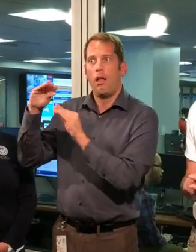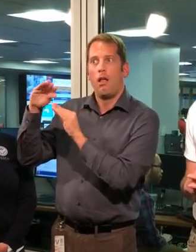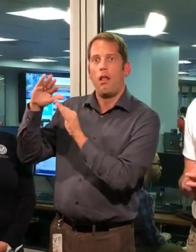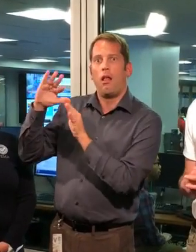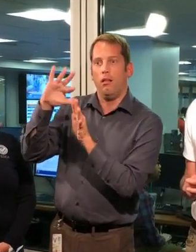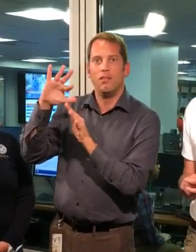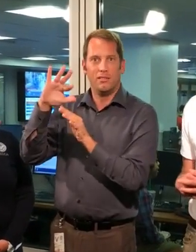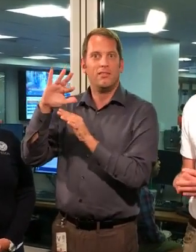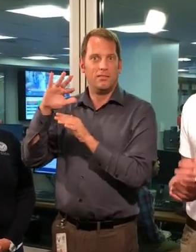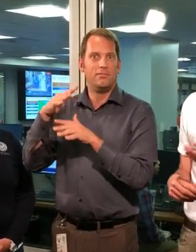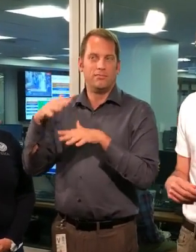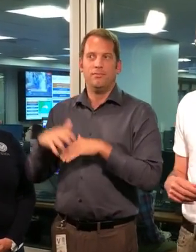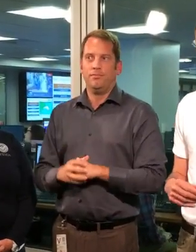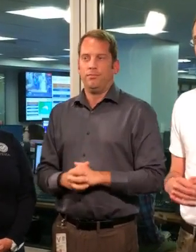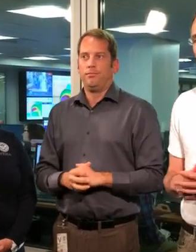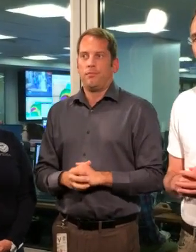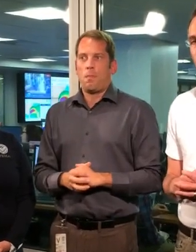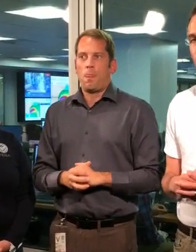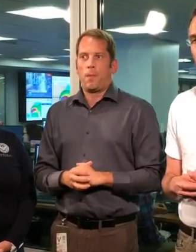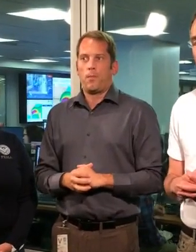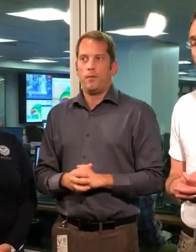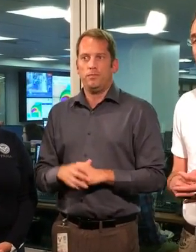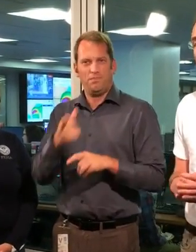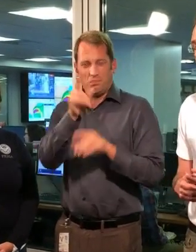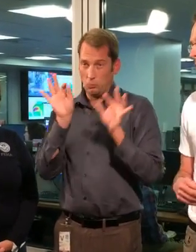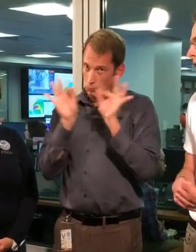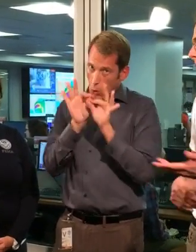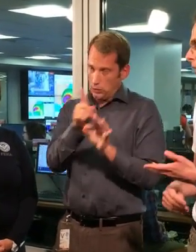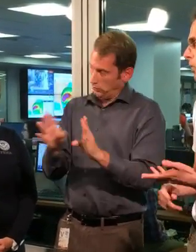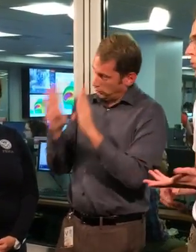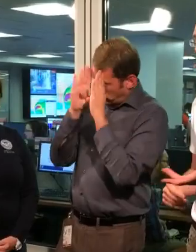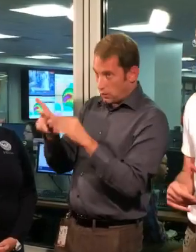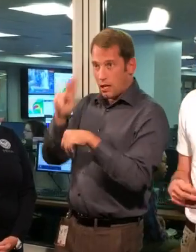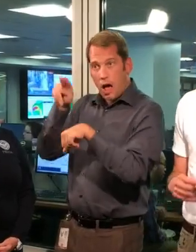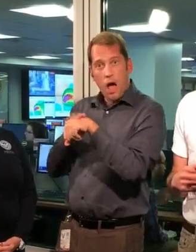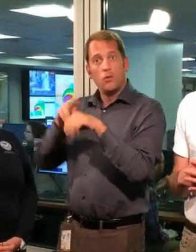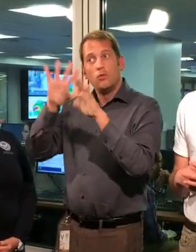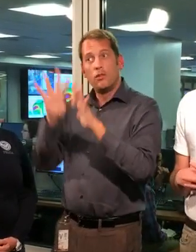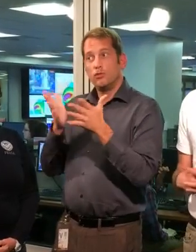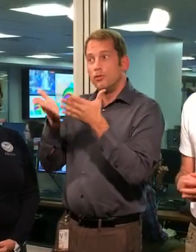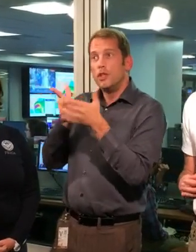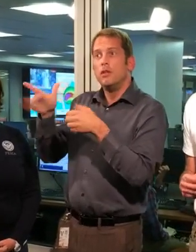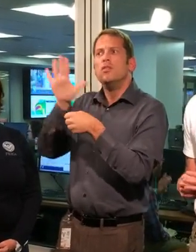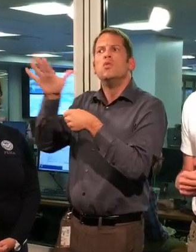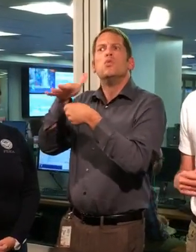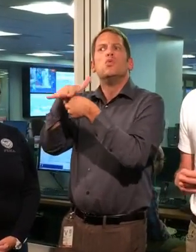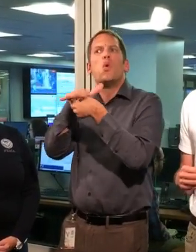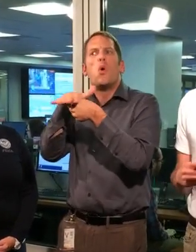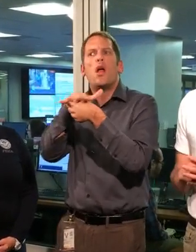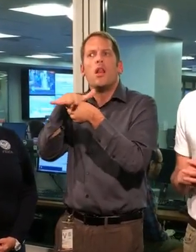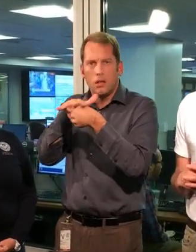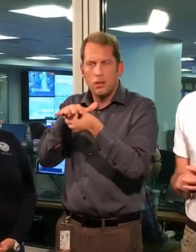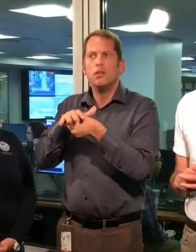from the National Weather Service and your local weather forecast office. You can do that by going to weather.gov or even paying attention to your NOAA weather